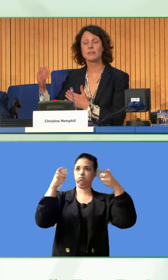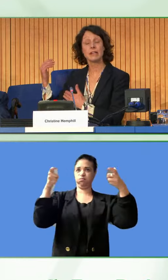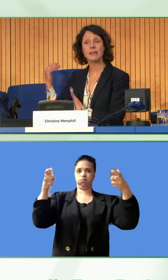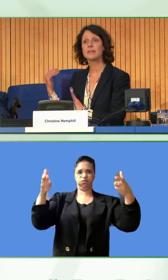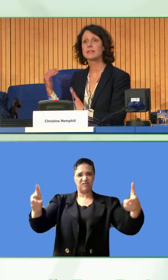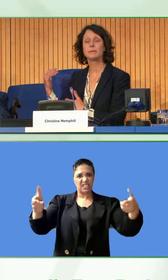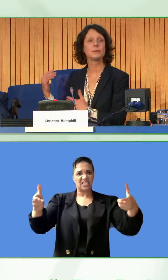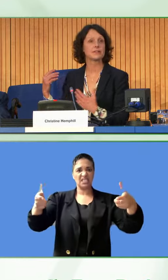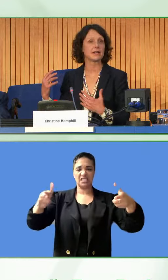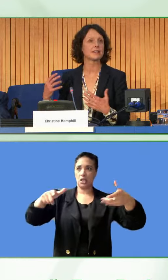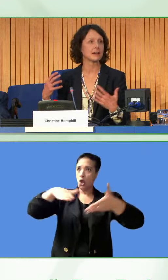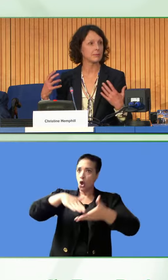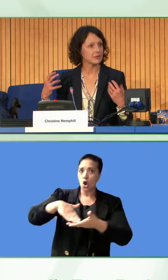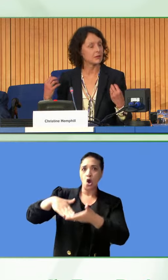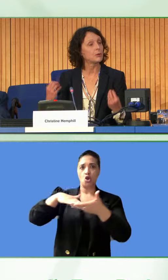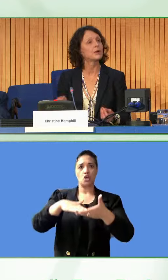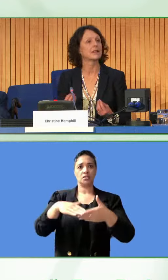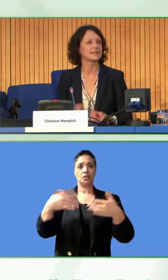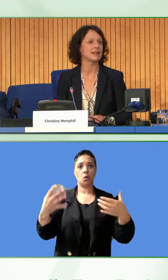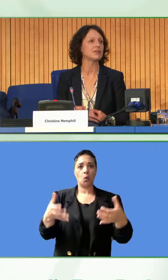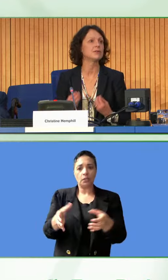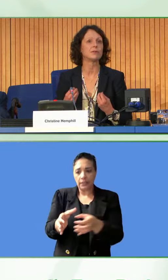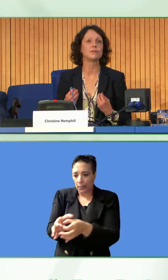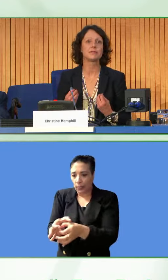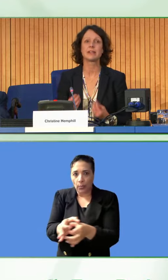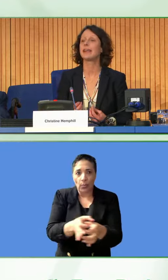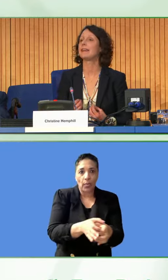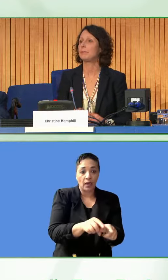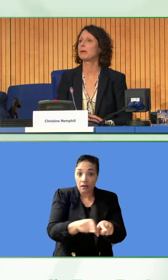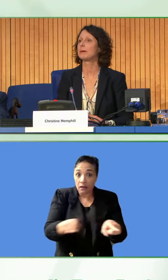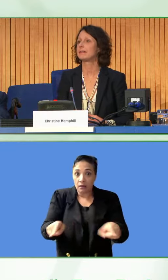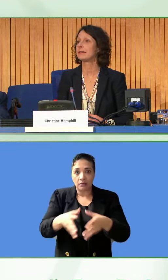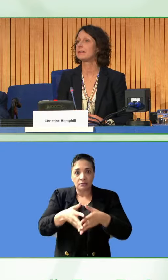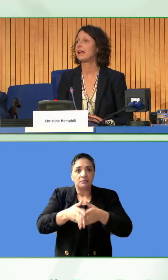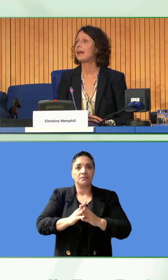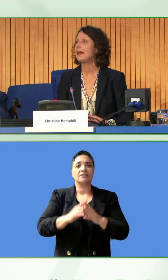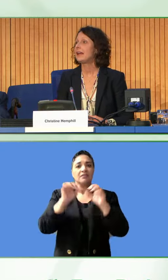or any of the small start-ups to get implemented.